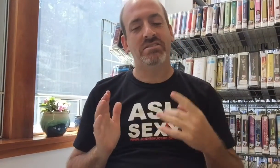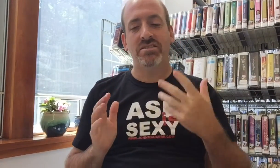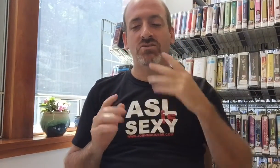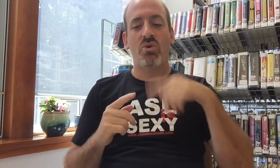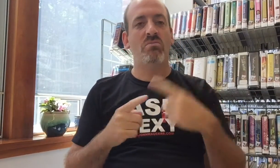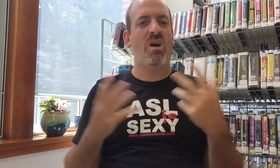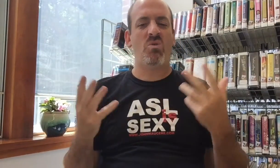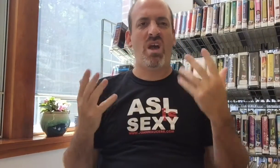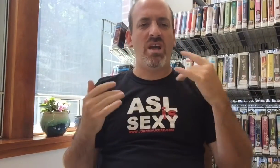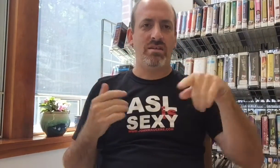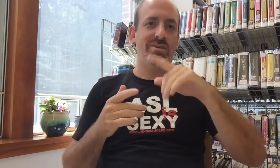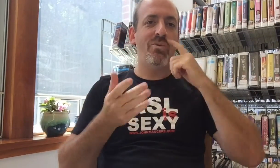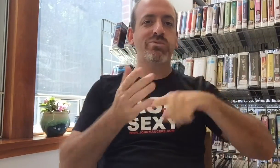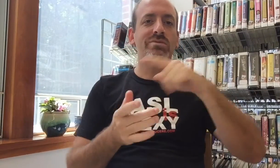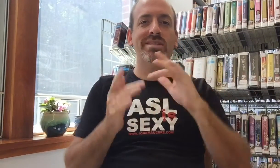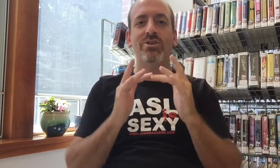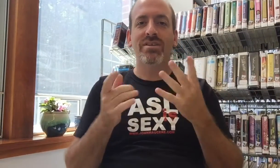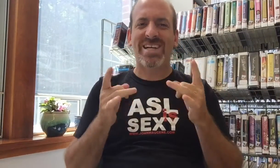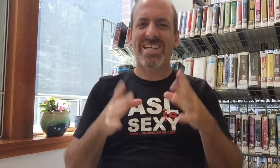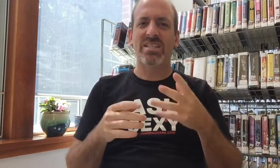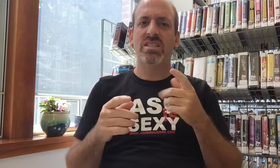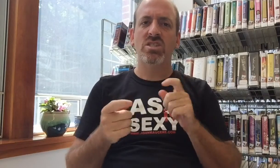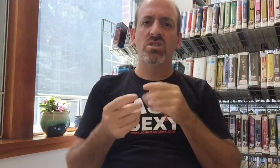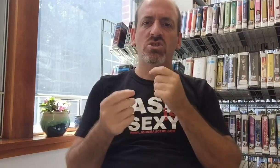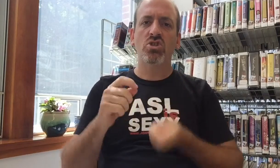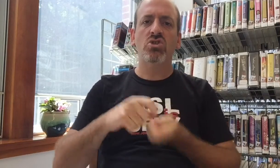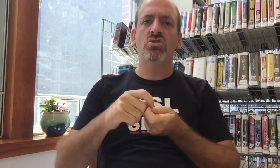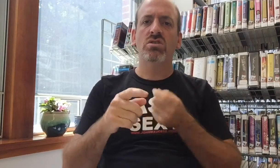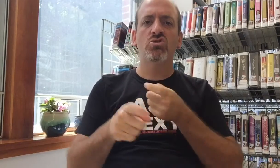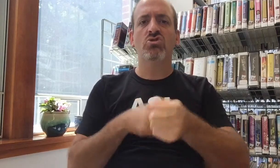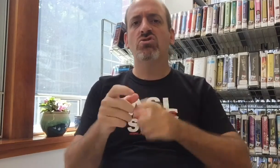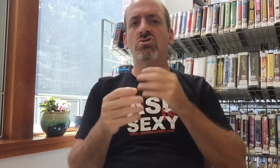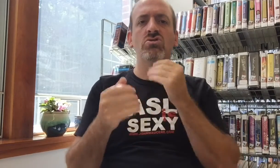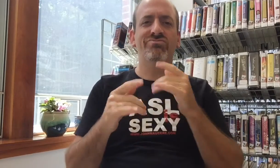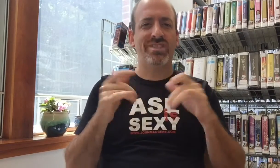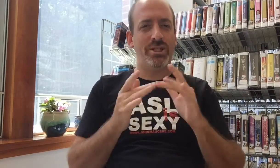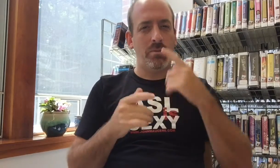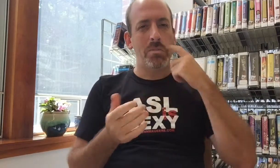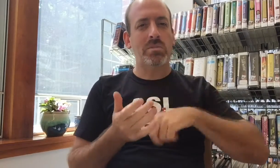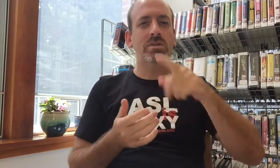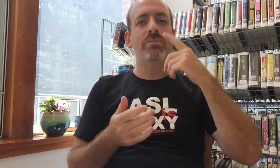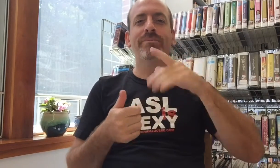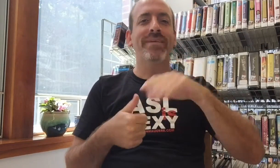While I was reading this article, I find it interesting, about ongoing growth of hate within the realm of Internet. Things like mocking, retaliation, slurs, etc. can be found